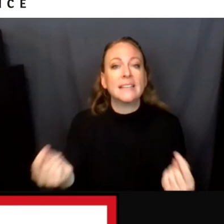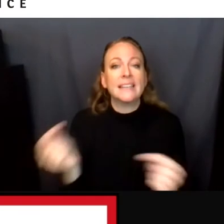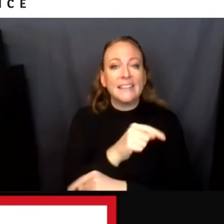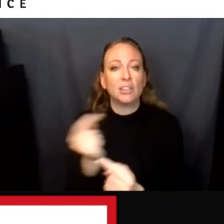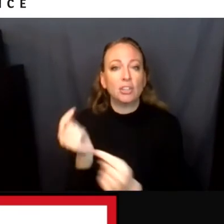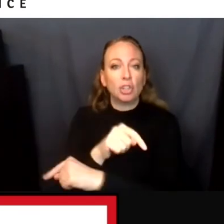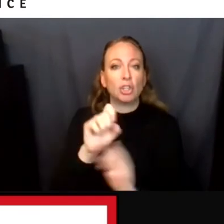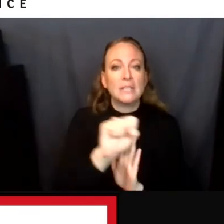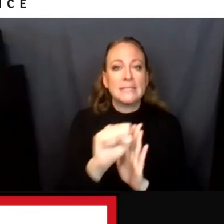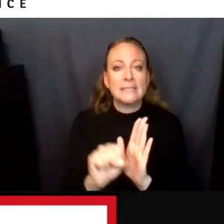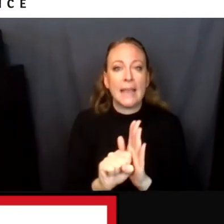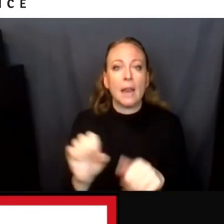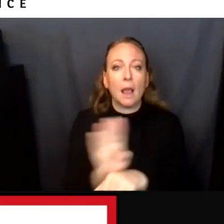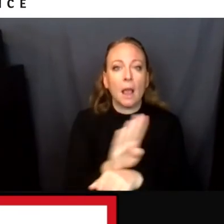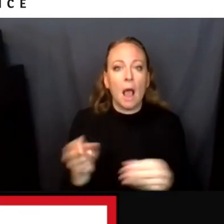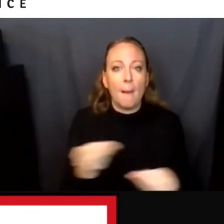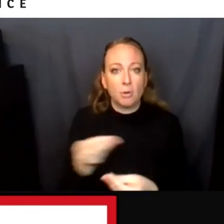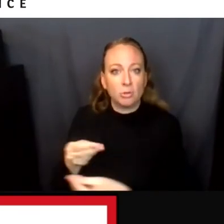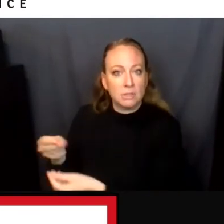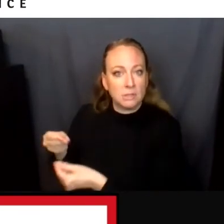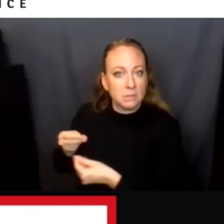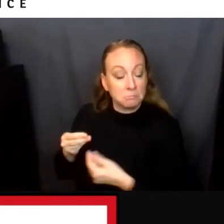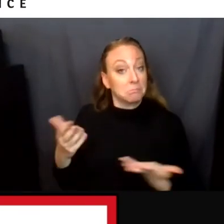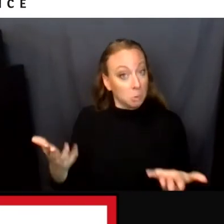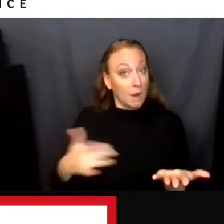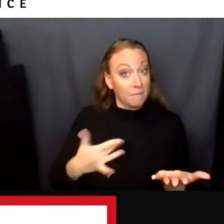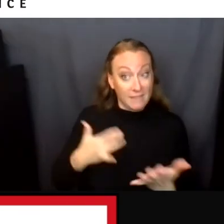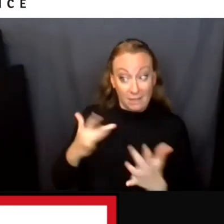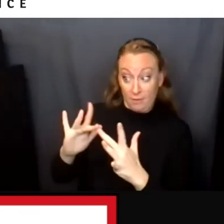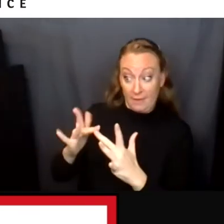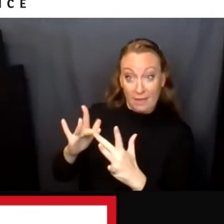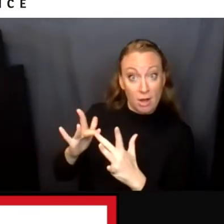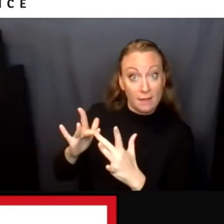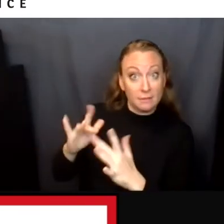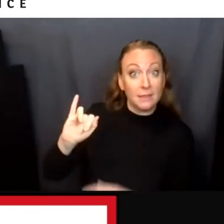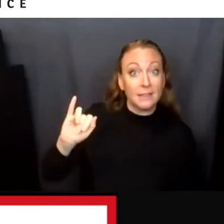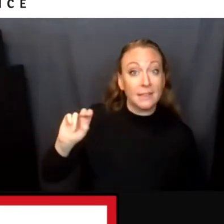And I feel that the internet is the highway in technology.